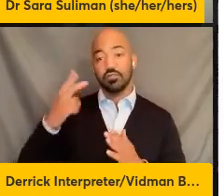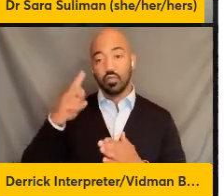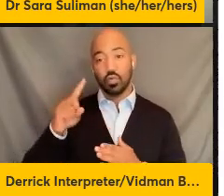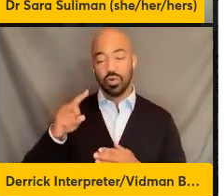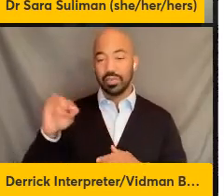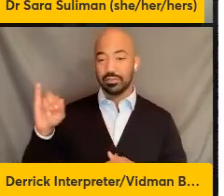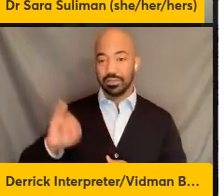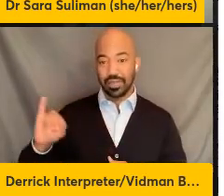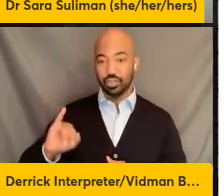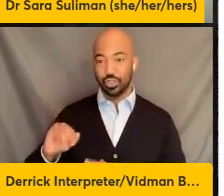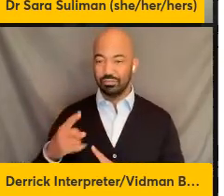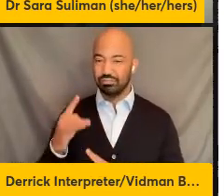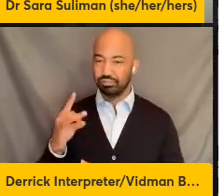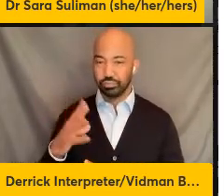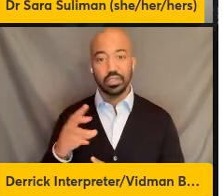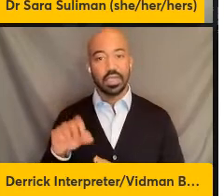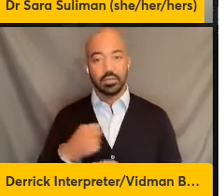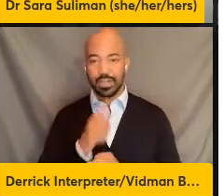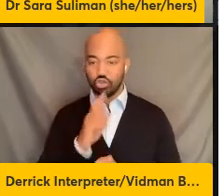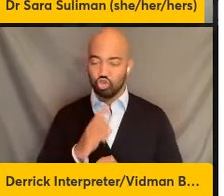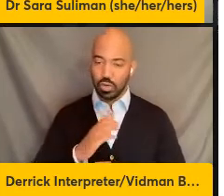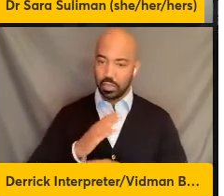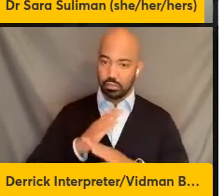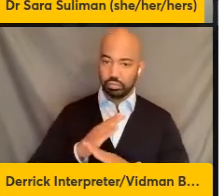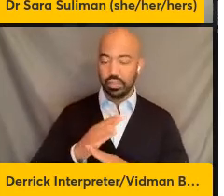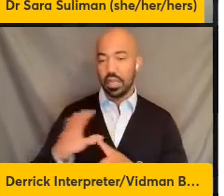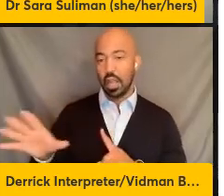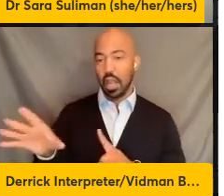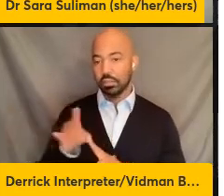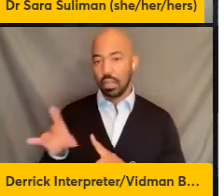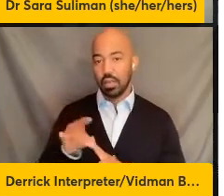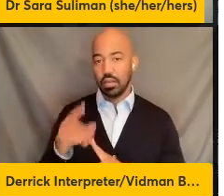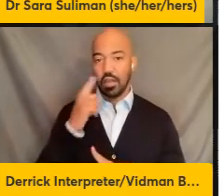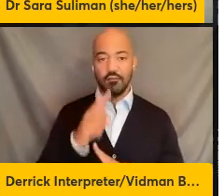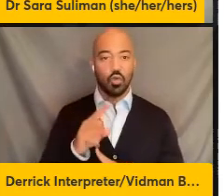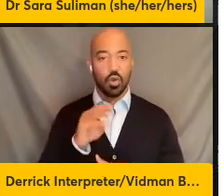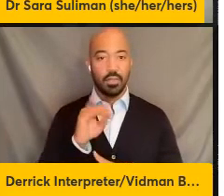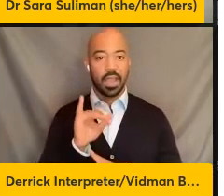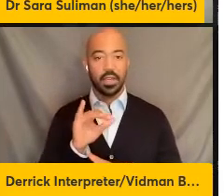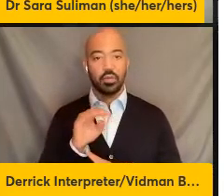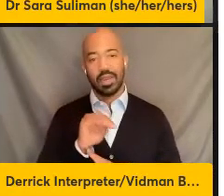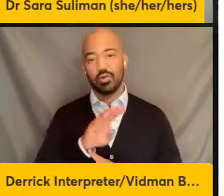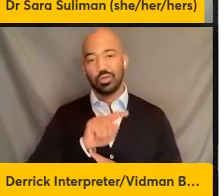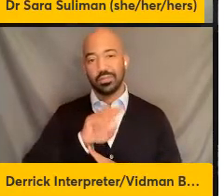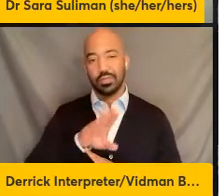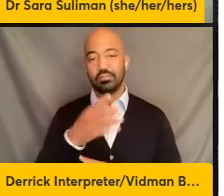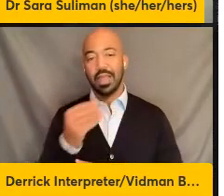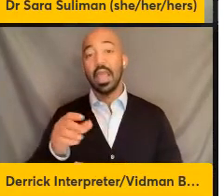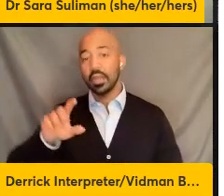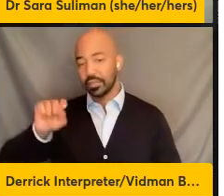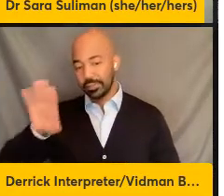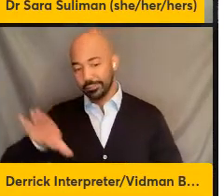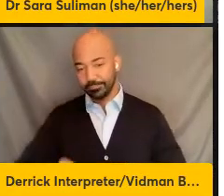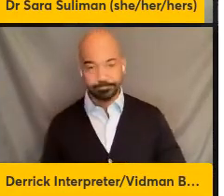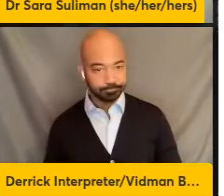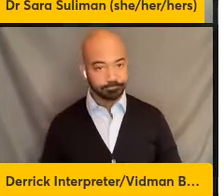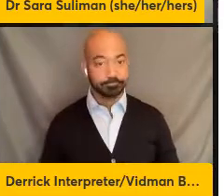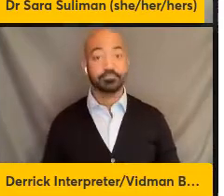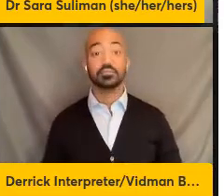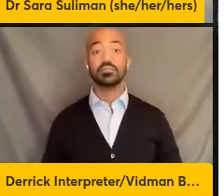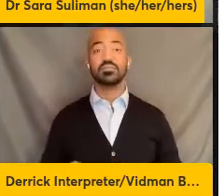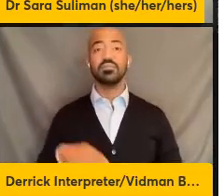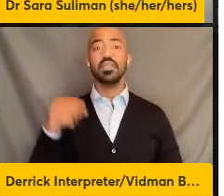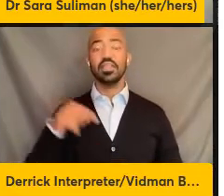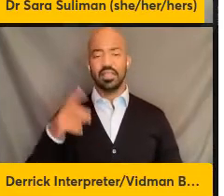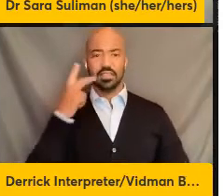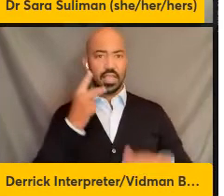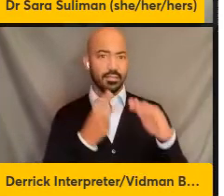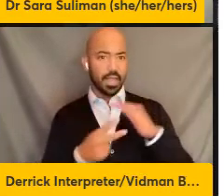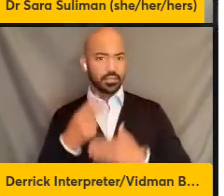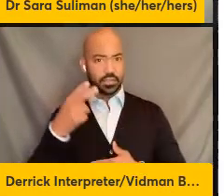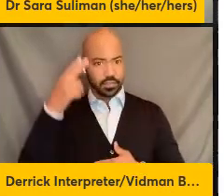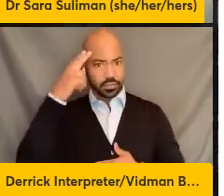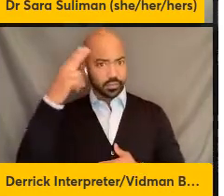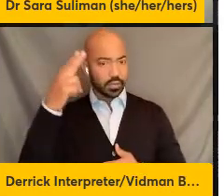the to the pathogen in this case, mycobacterium tuberculosis. So, to address this hypothesis, I worked with Megan Murray, who